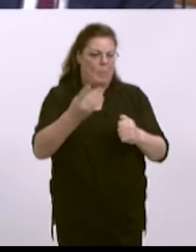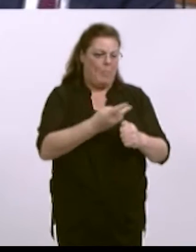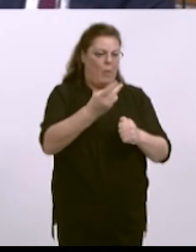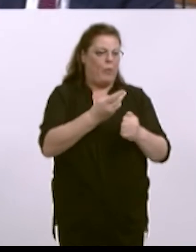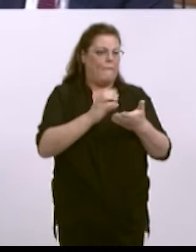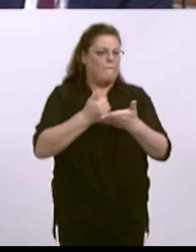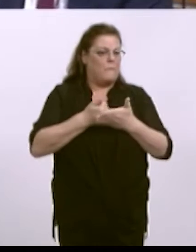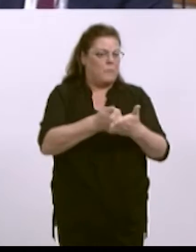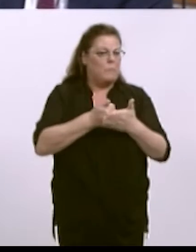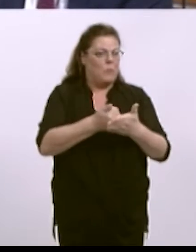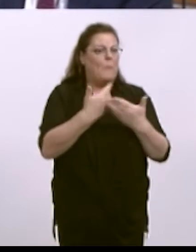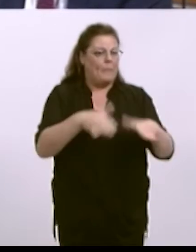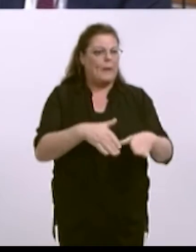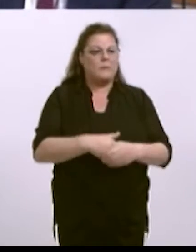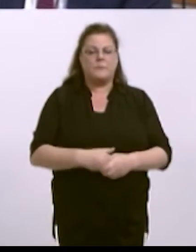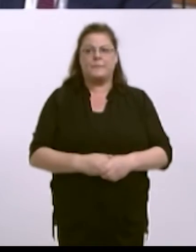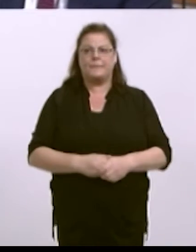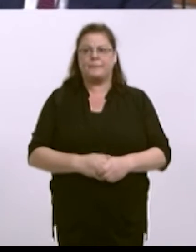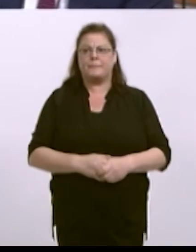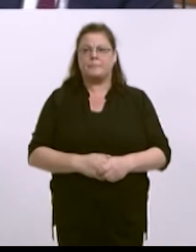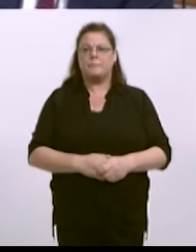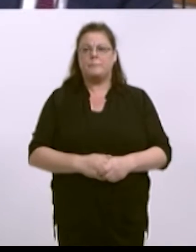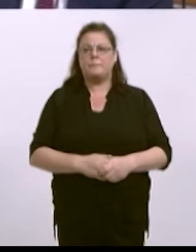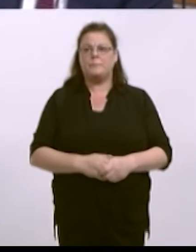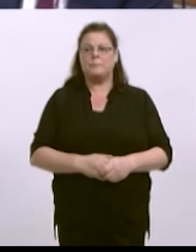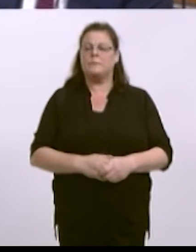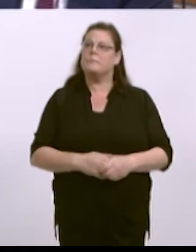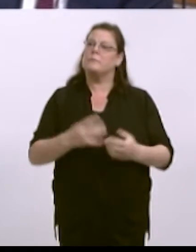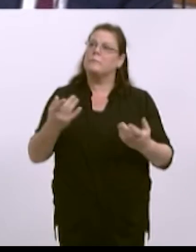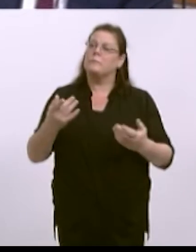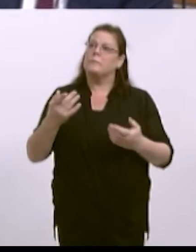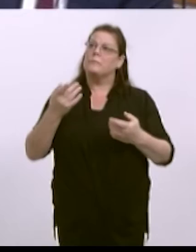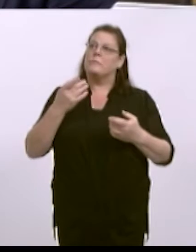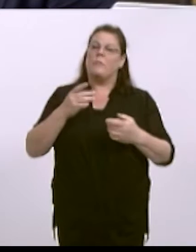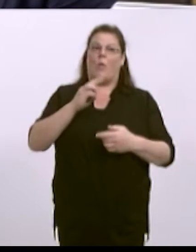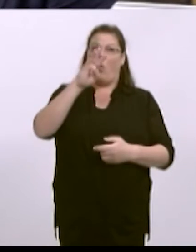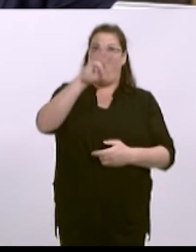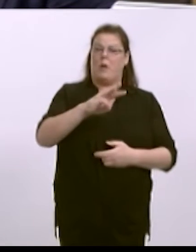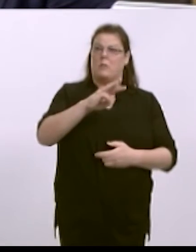Caroline Jones: First Minister, Wales has a growing and ageing population that is putting